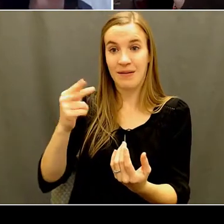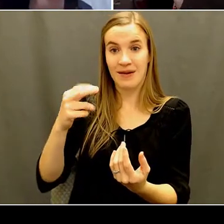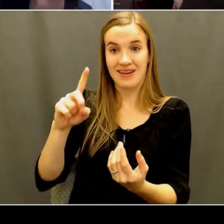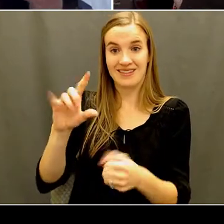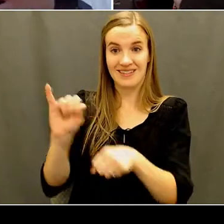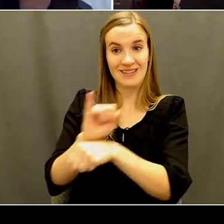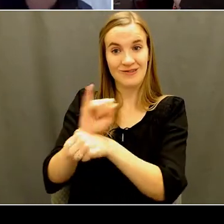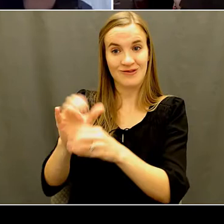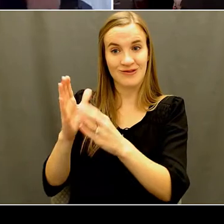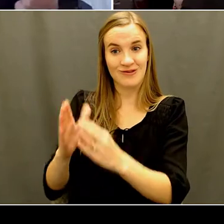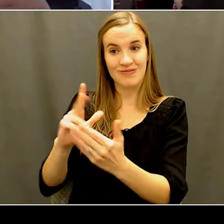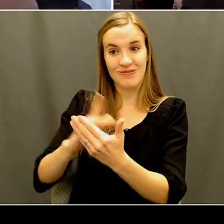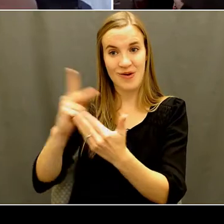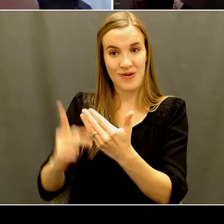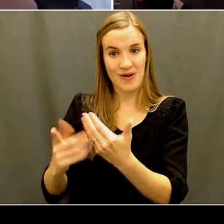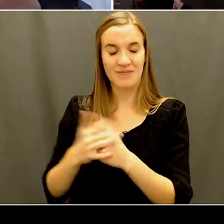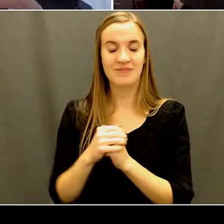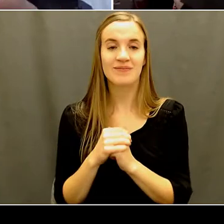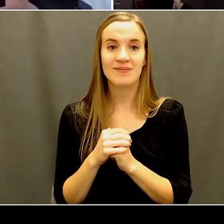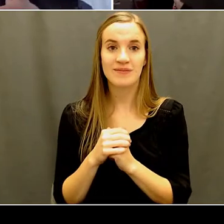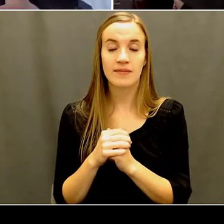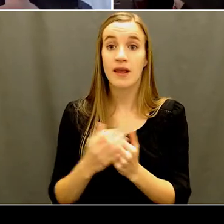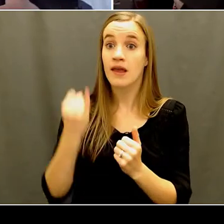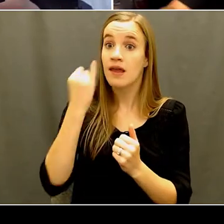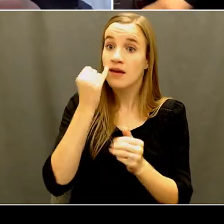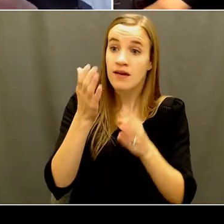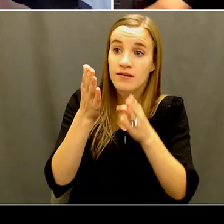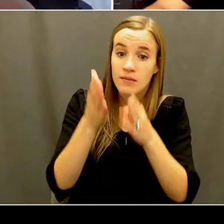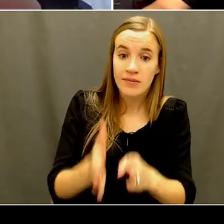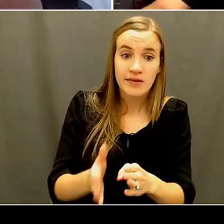advice for disability advocates, people who want to work in disability policy,